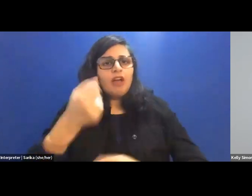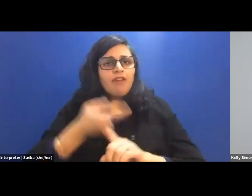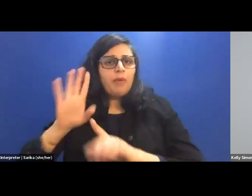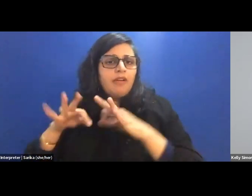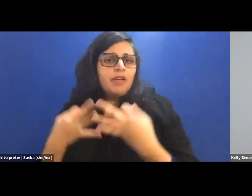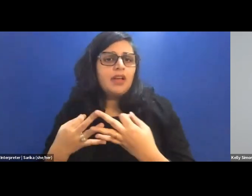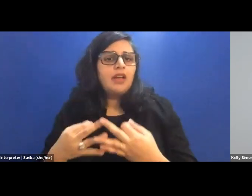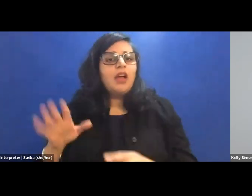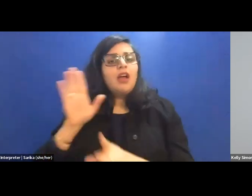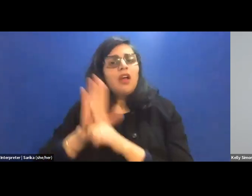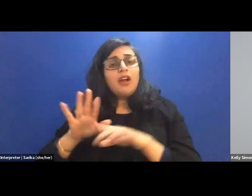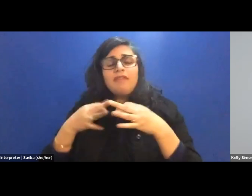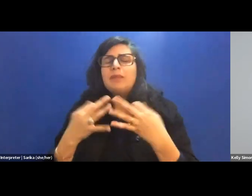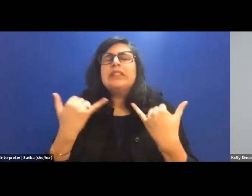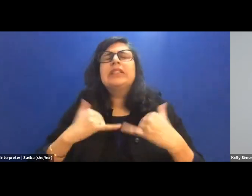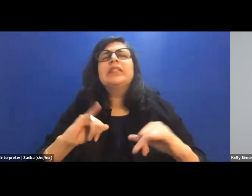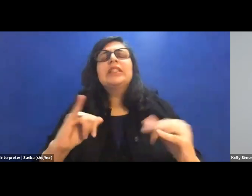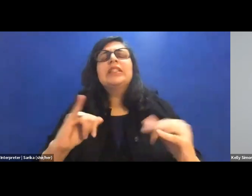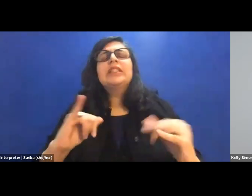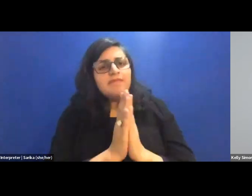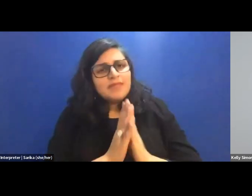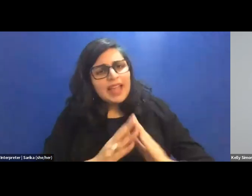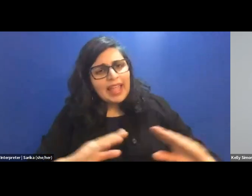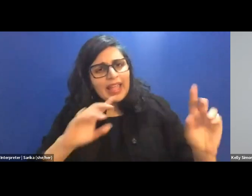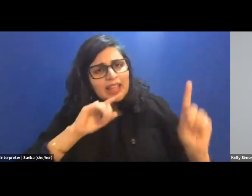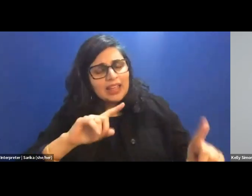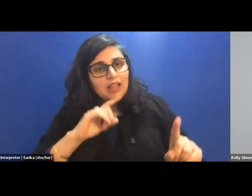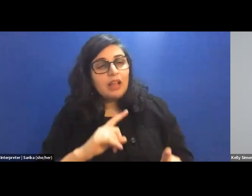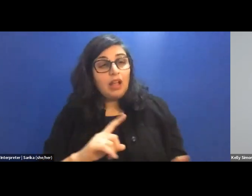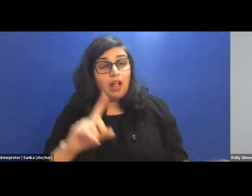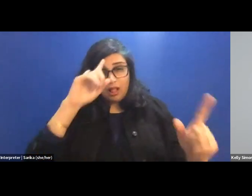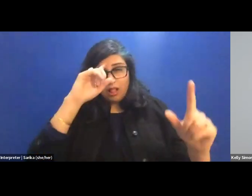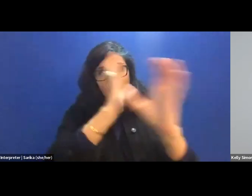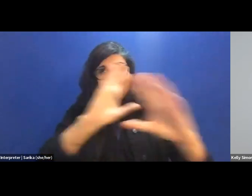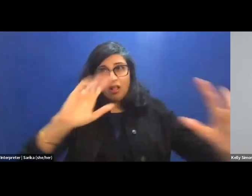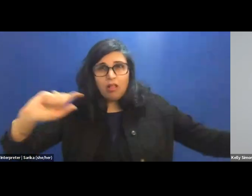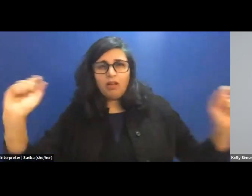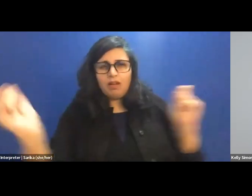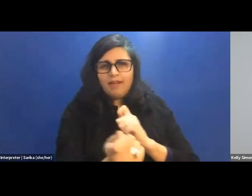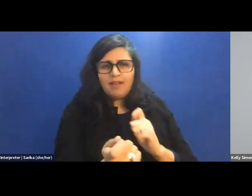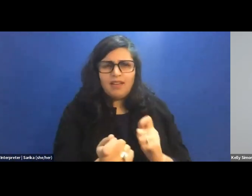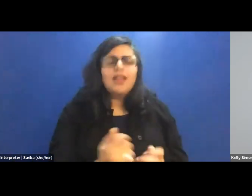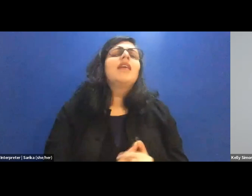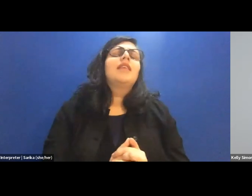killed. Portland police stole a mother, a daughter, a friend, a neighbor. Kendra James'